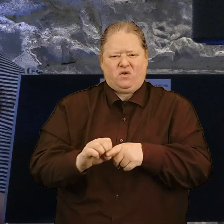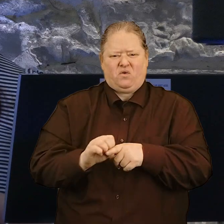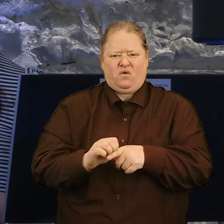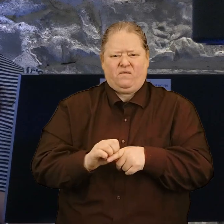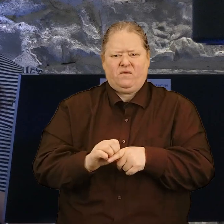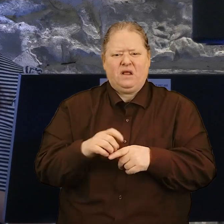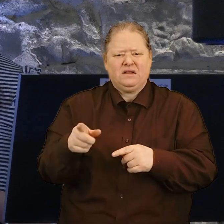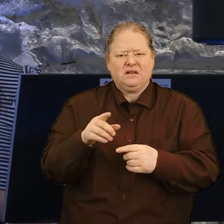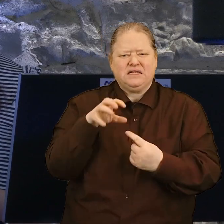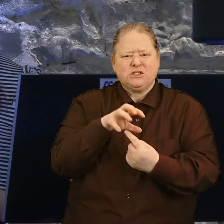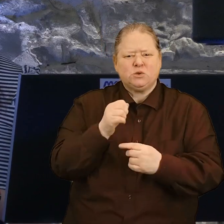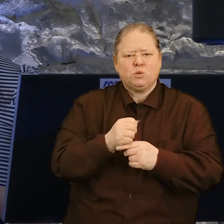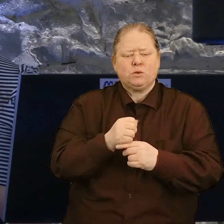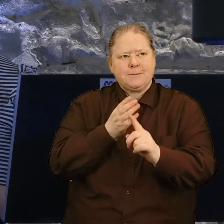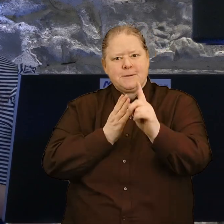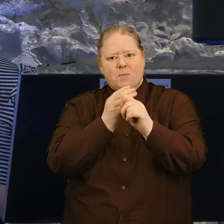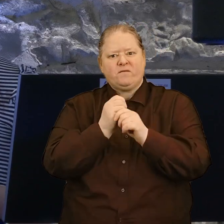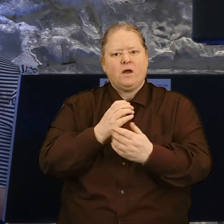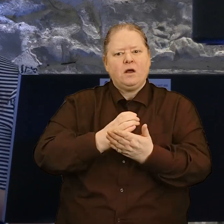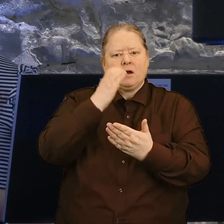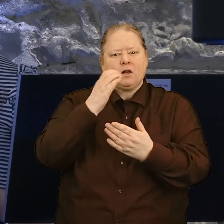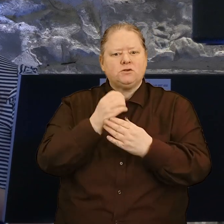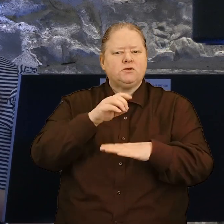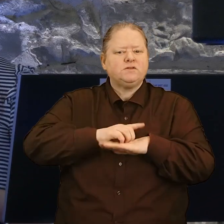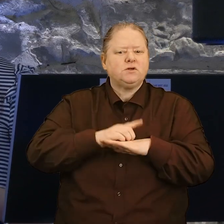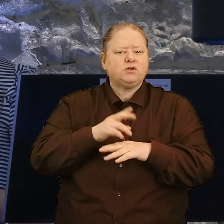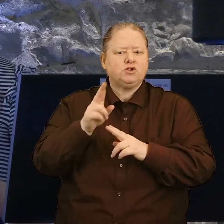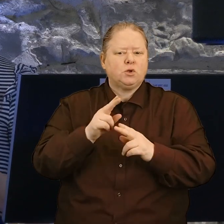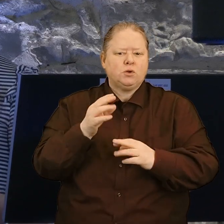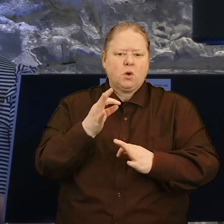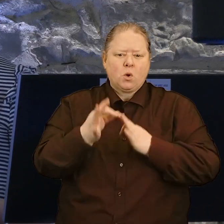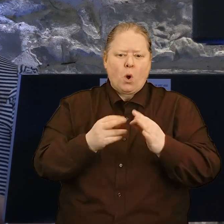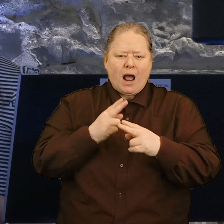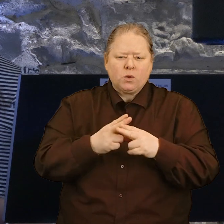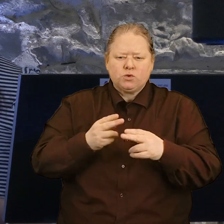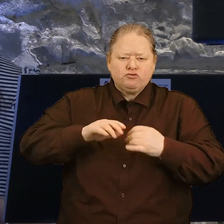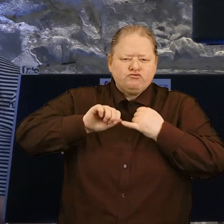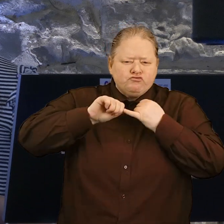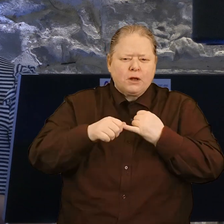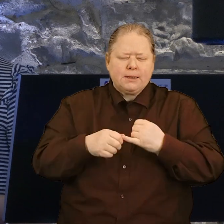and institutions with the aspirations of the College of Physicians should go out of their way to create this kind of public art.